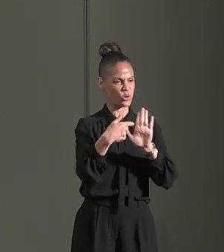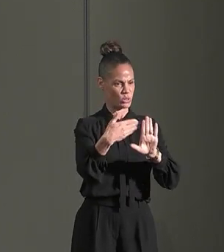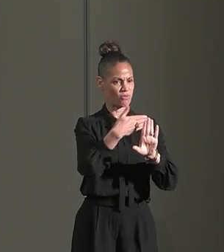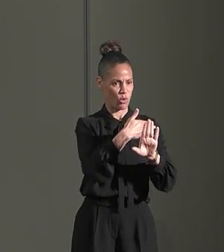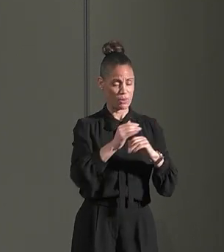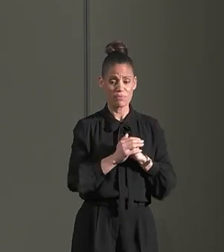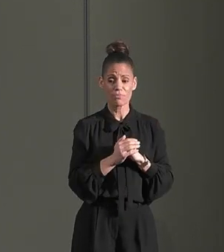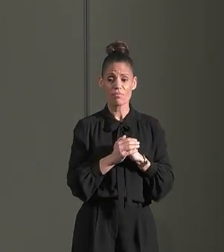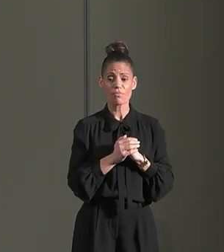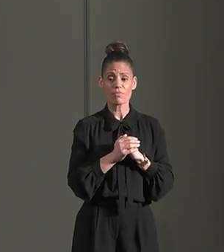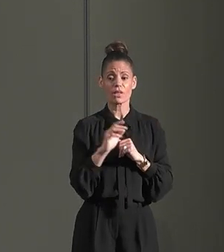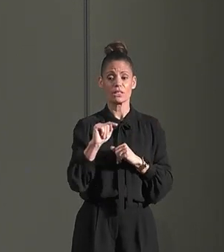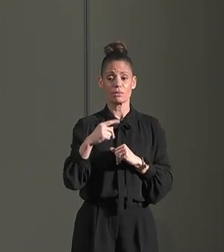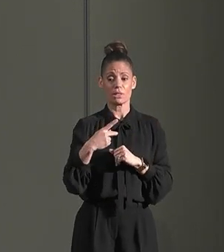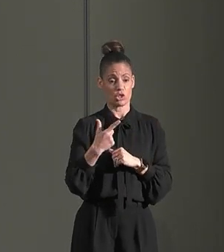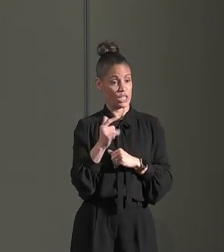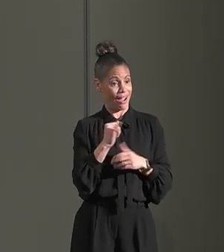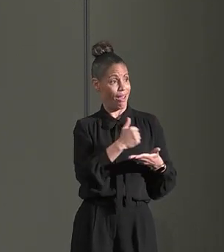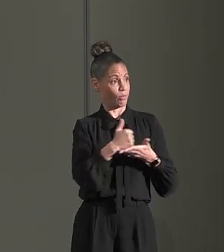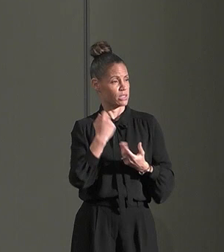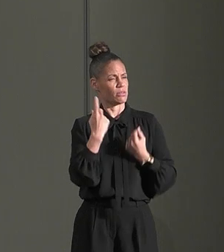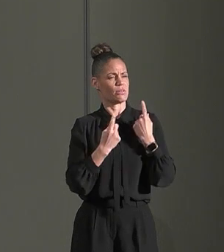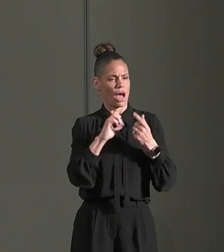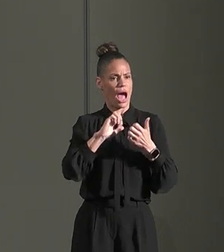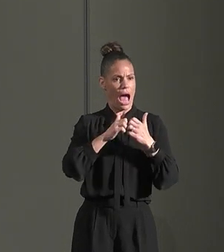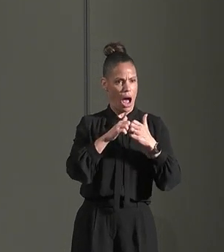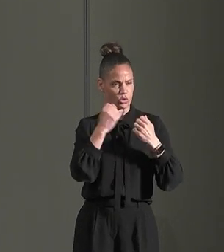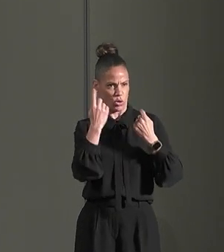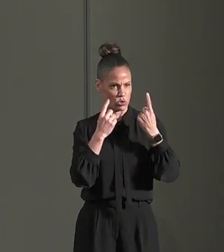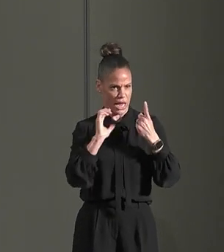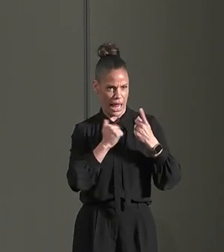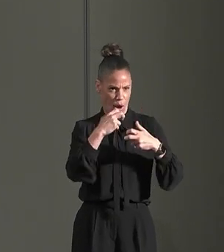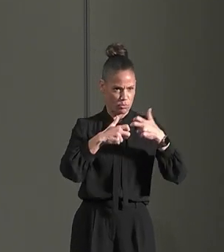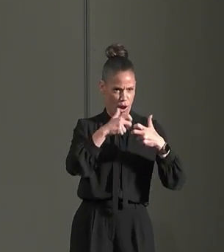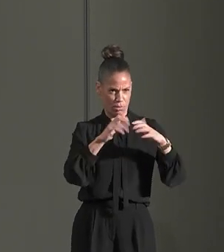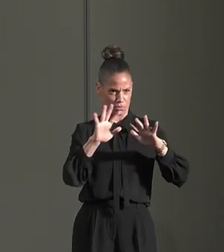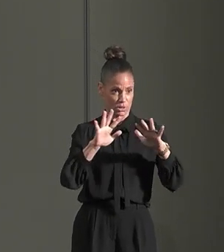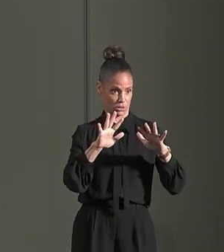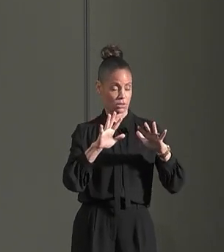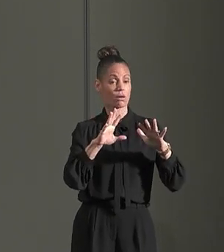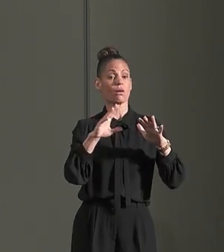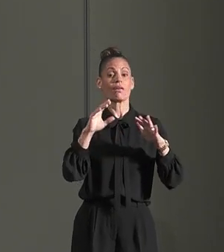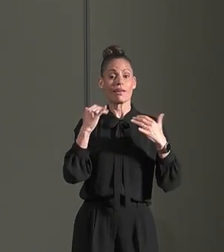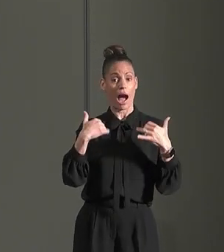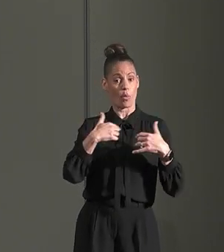how we need to approach the problems. And as we grow, and expand where we